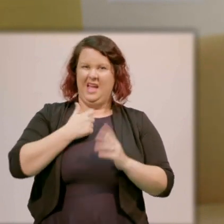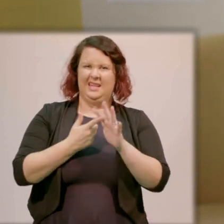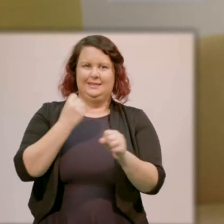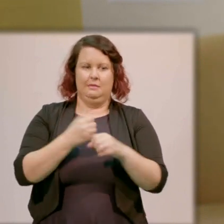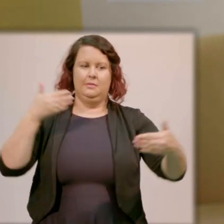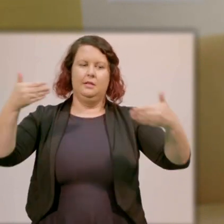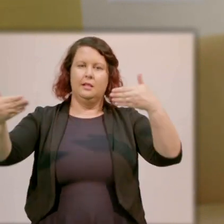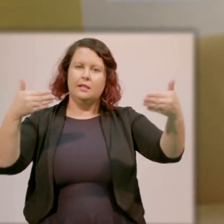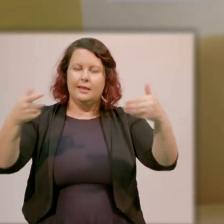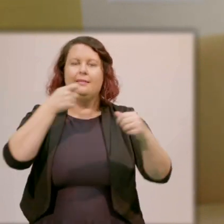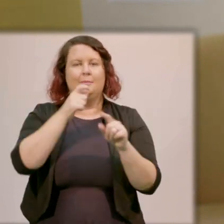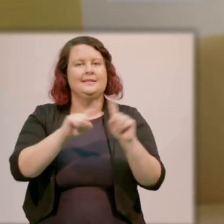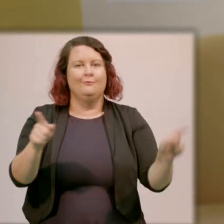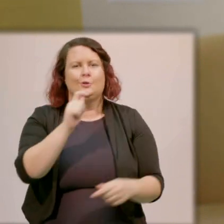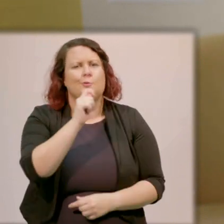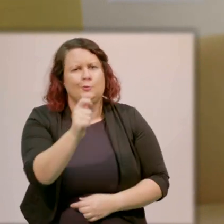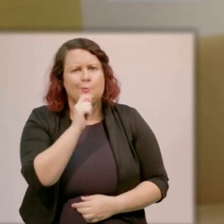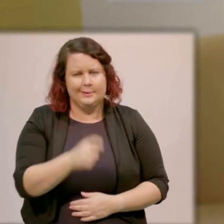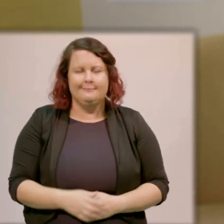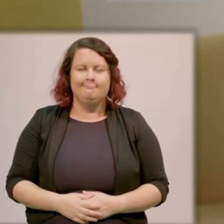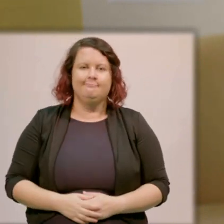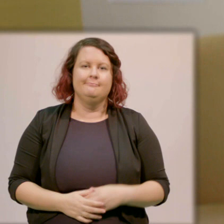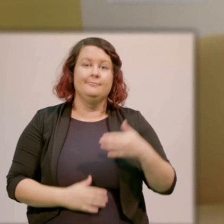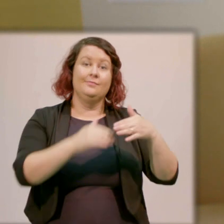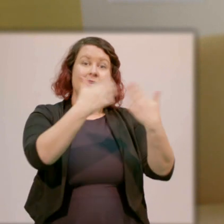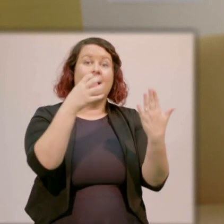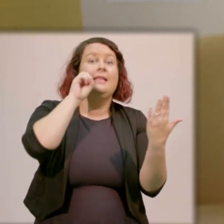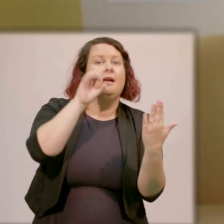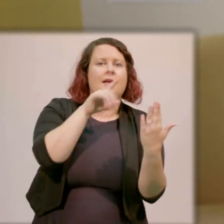The text structure for these two multimodal texts is a bit different.